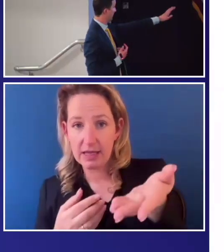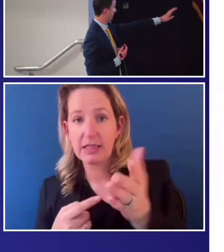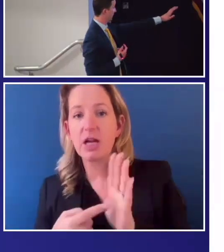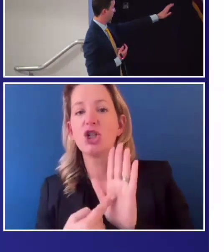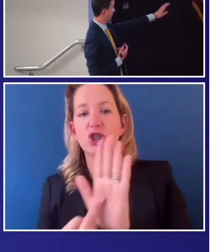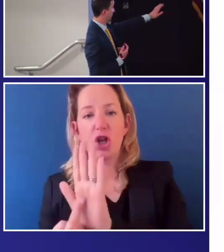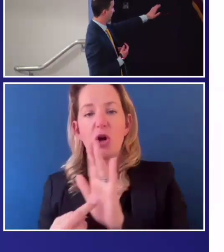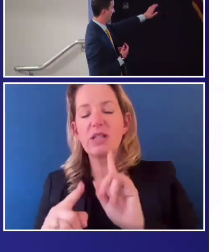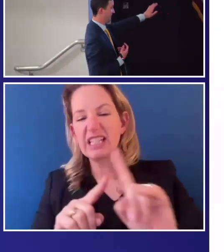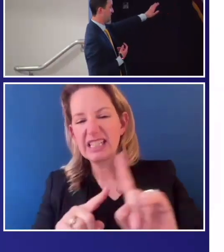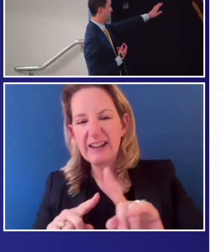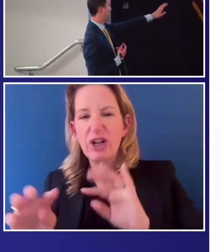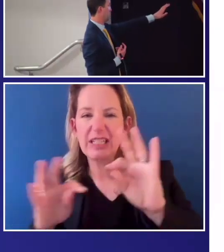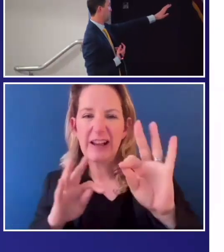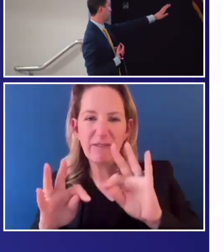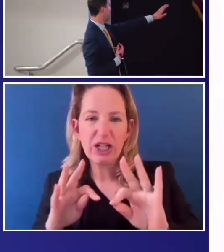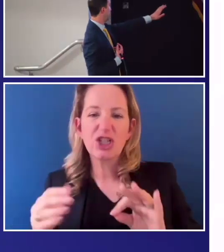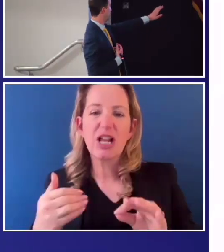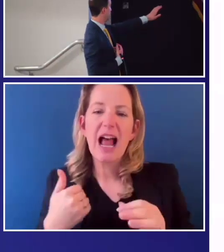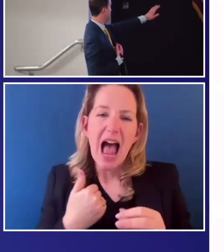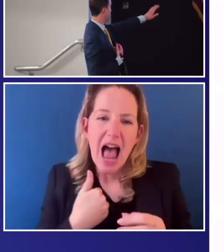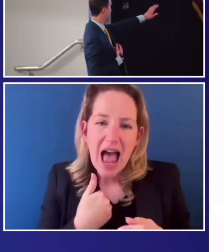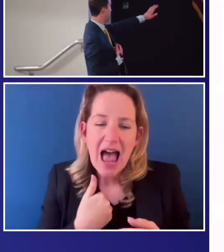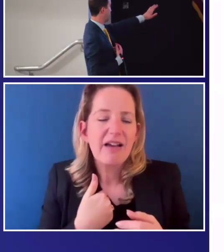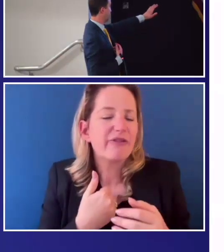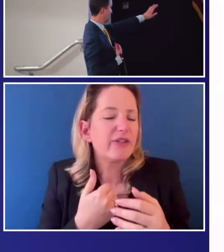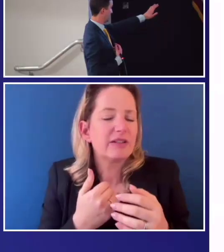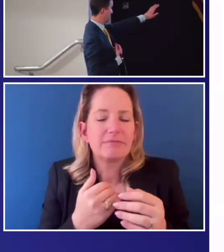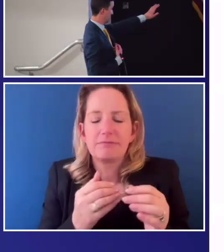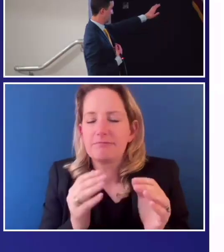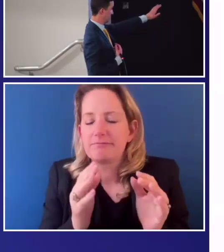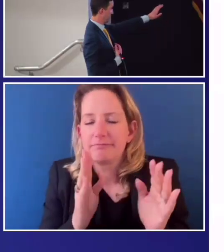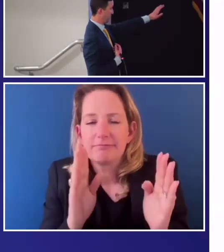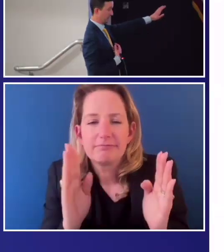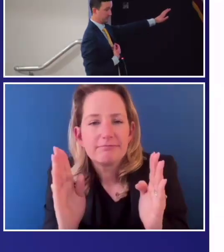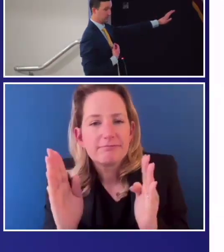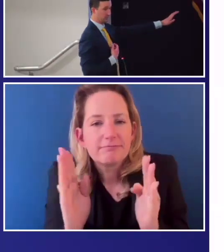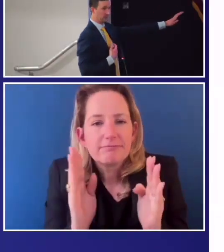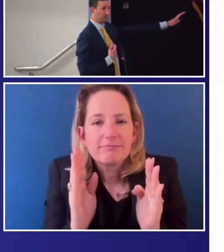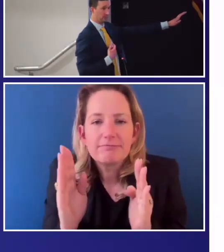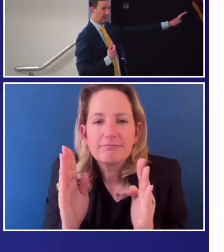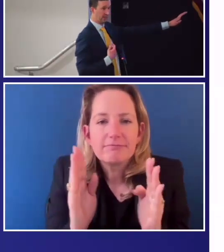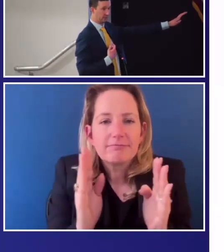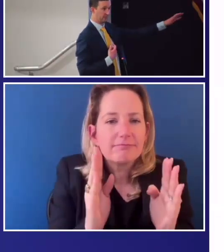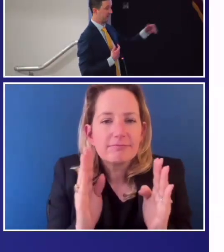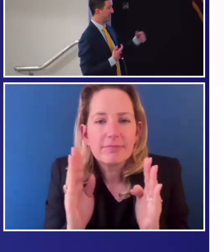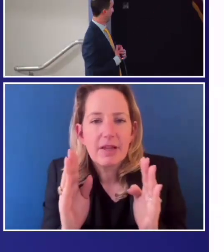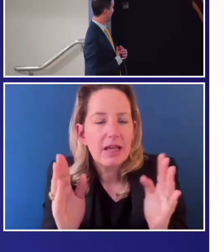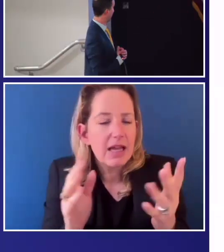definitions have just a marginal impact on the estimated share of programs that we believe would pass or fail the earnings